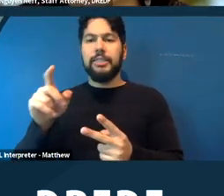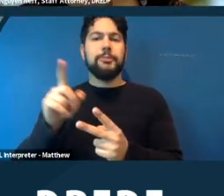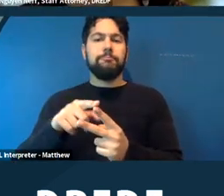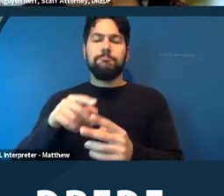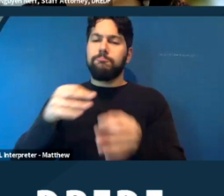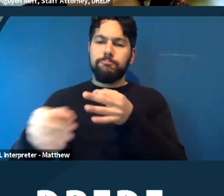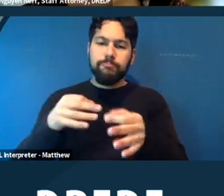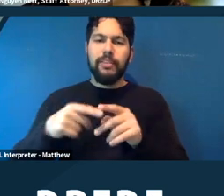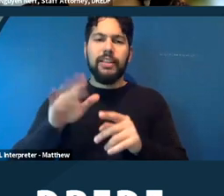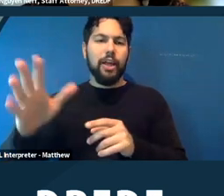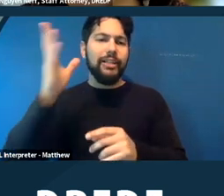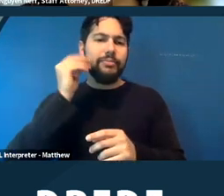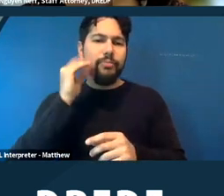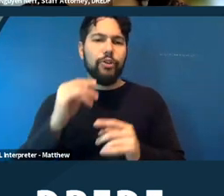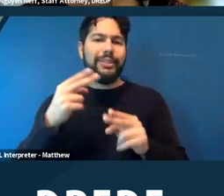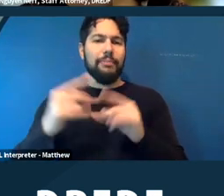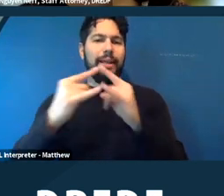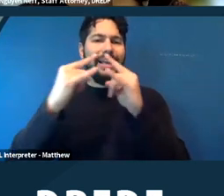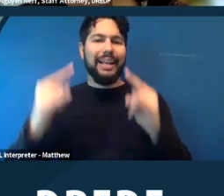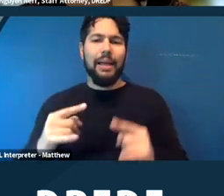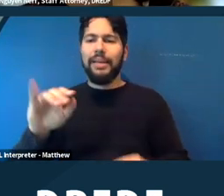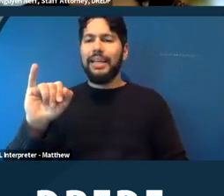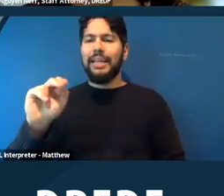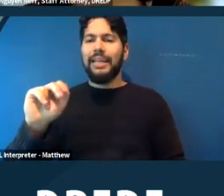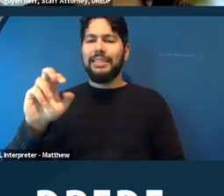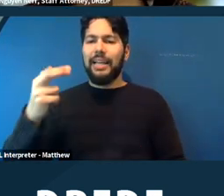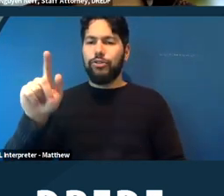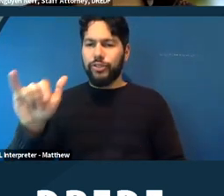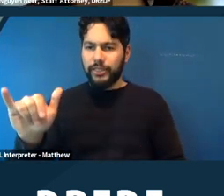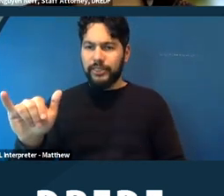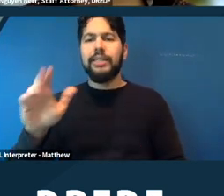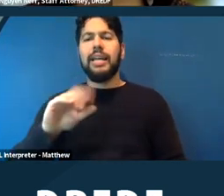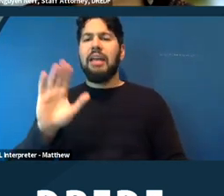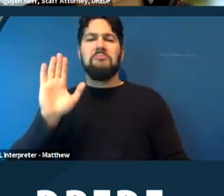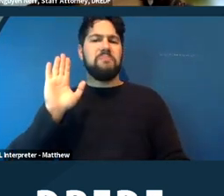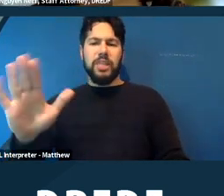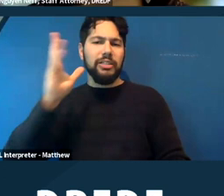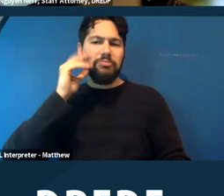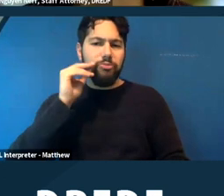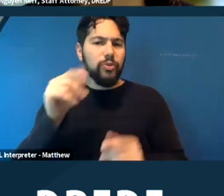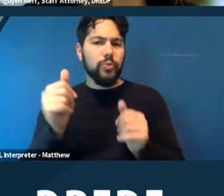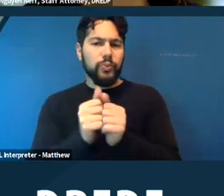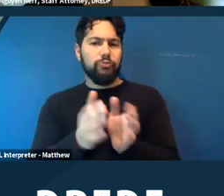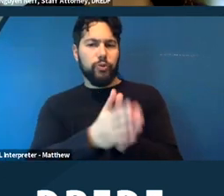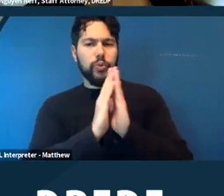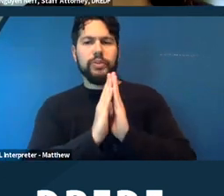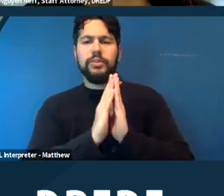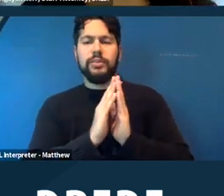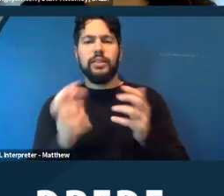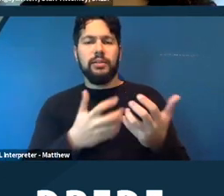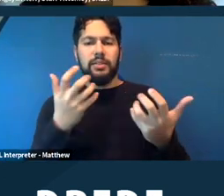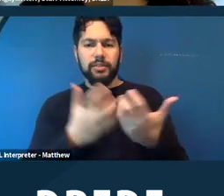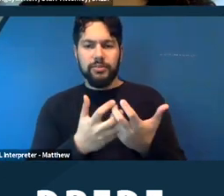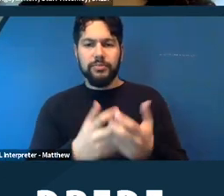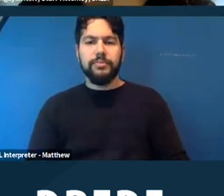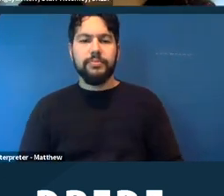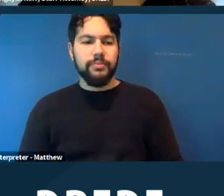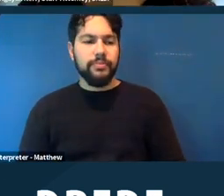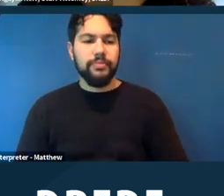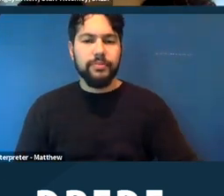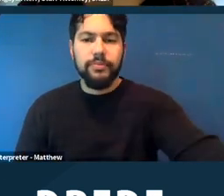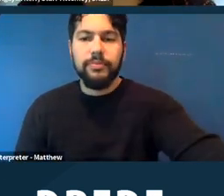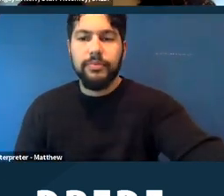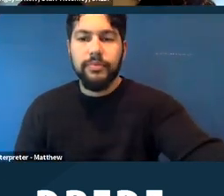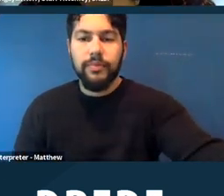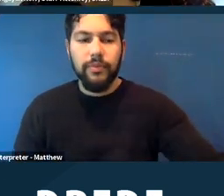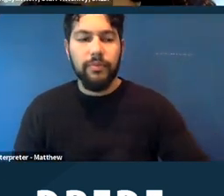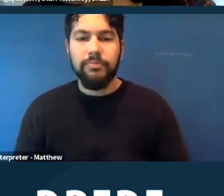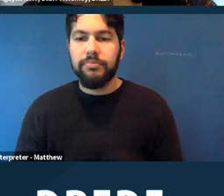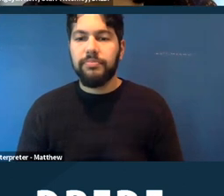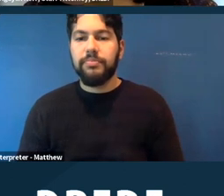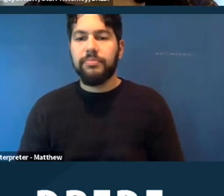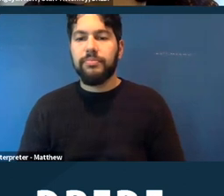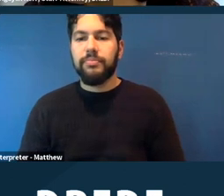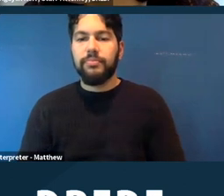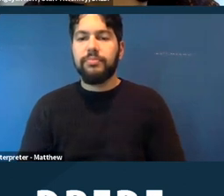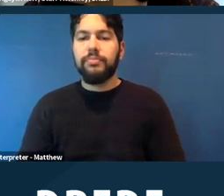accommodations that they've been requesting. >> JASON: Thanks for having us, Erin.